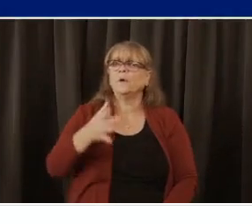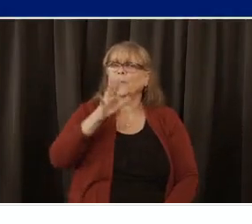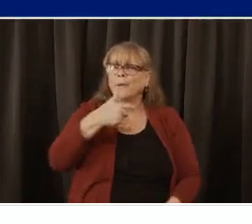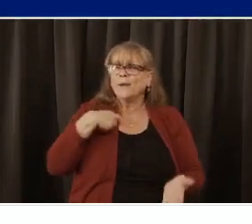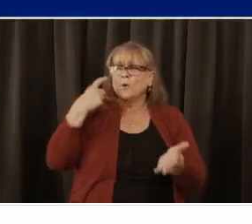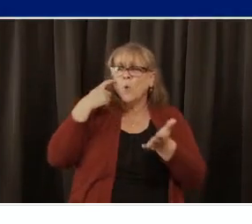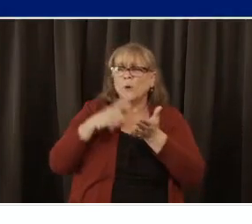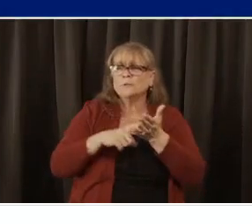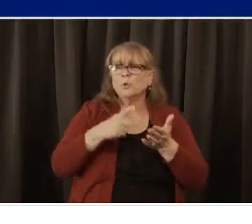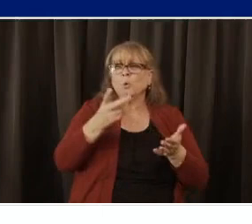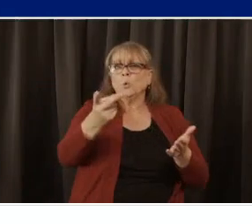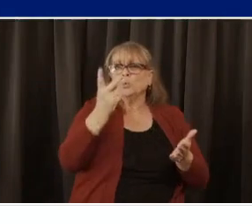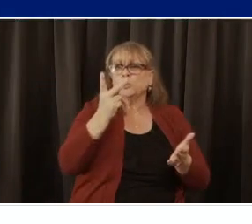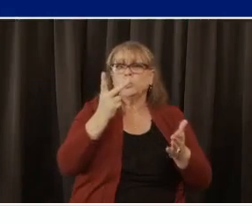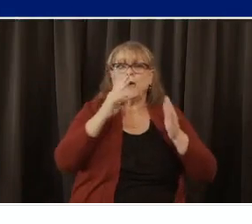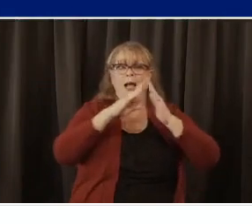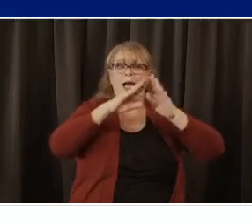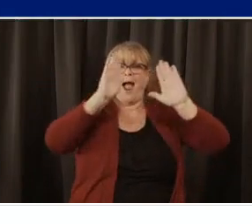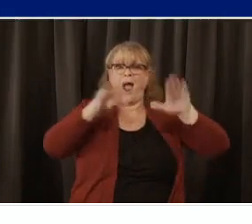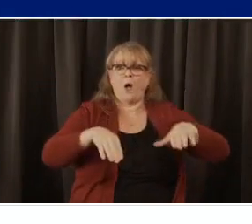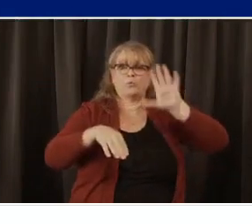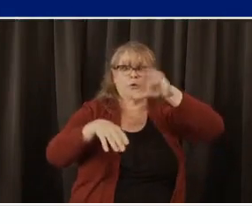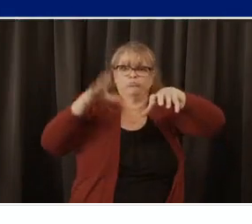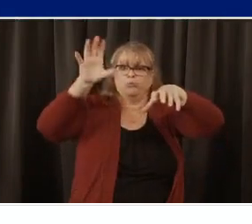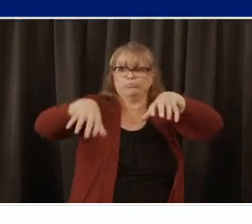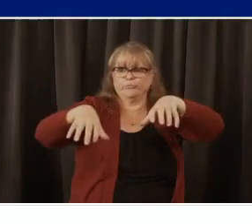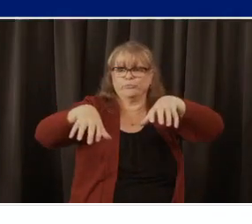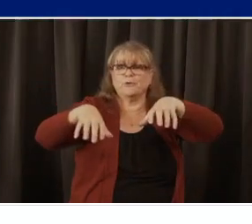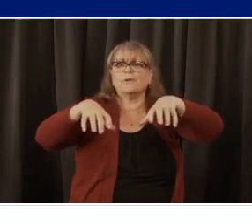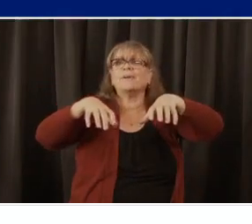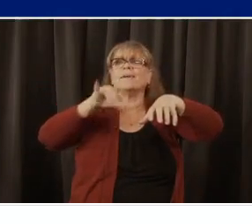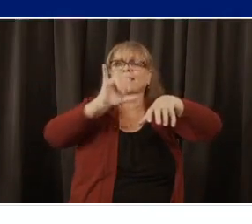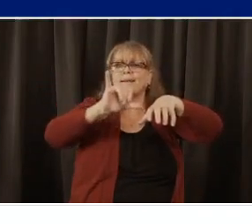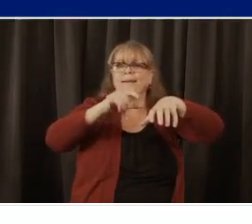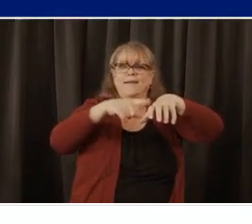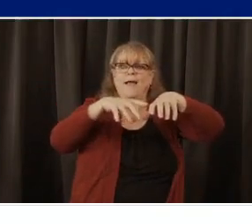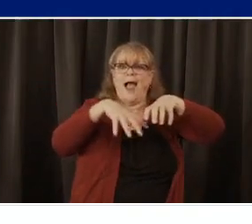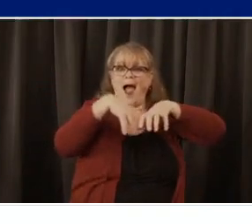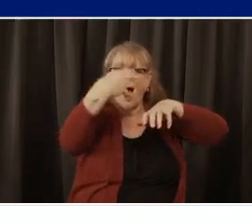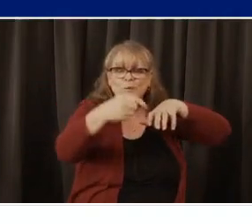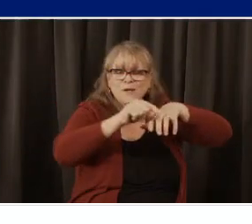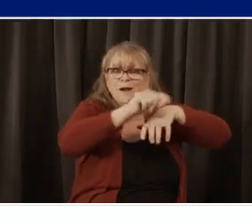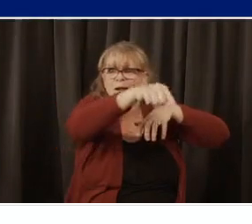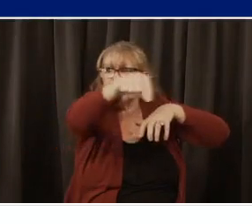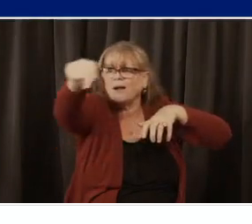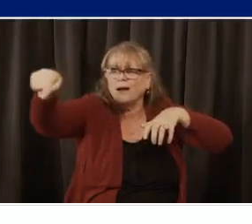boulder Broomfield in Denver counties, as far as what we know about this particular variant.